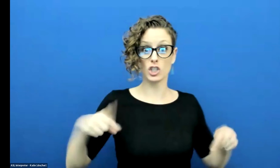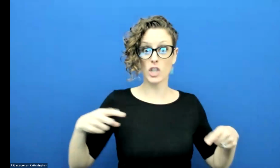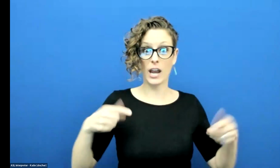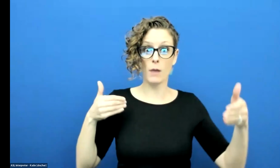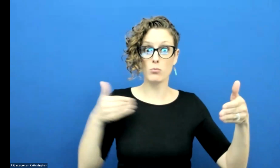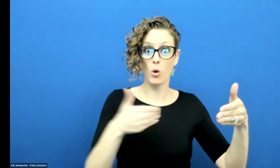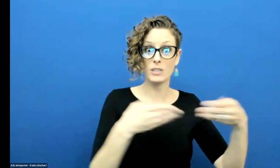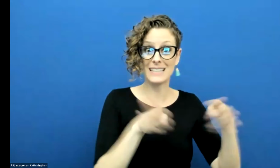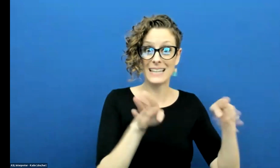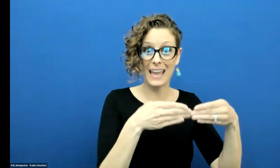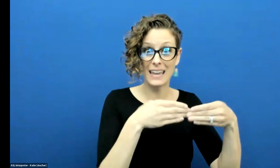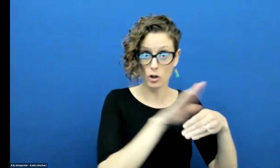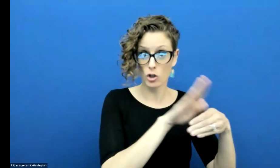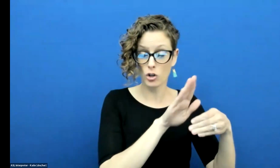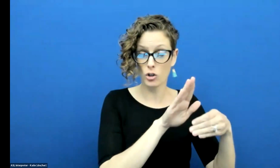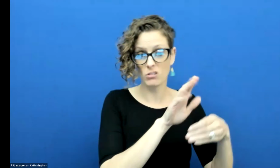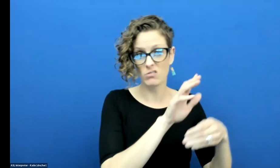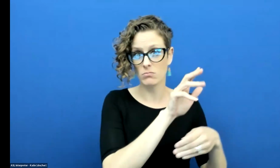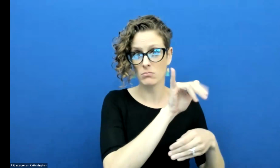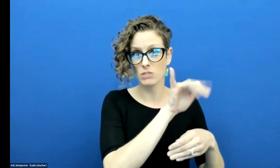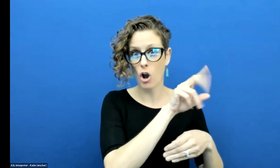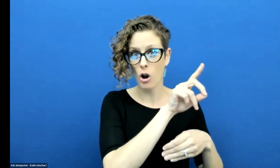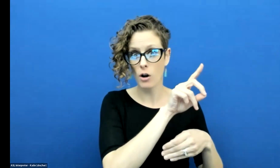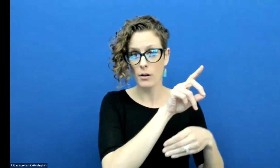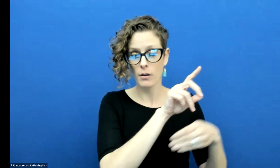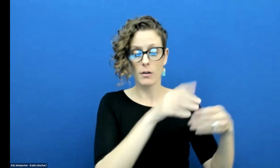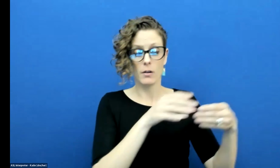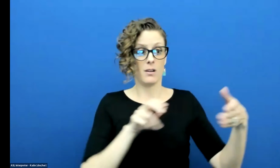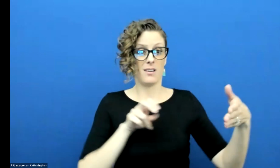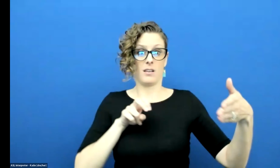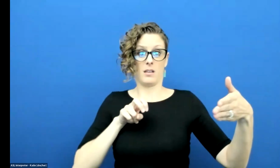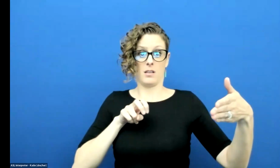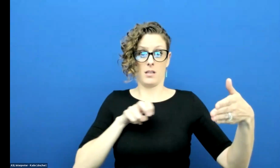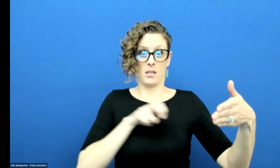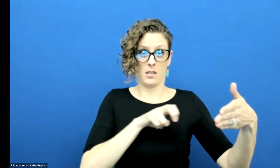in a yard on the south side of our house as long as she gets with the intensity to that